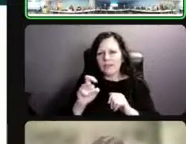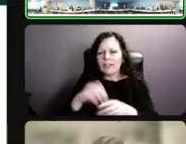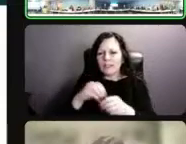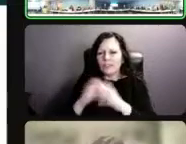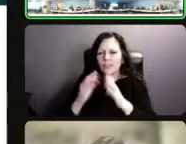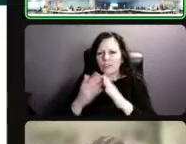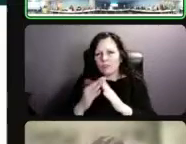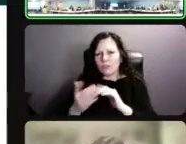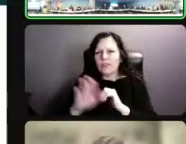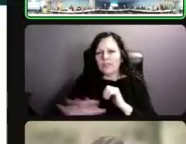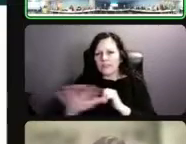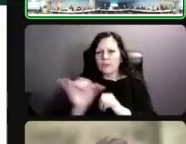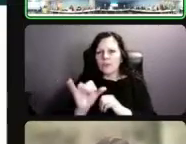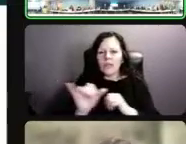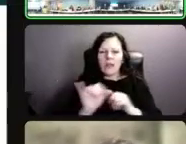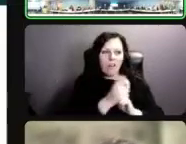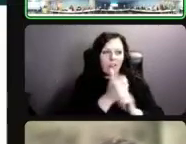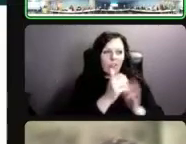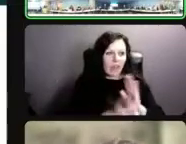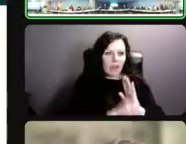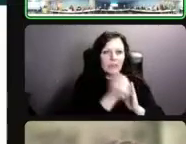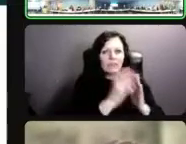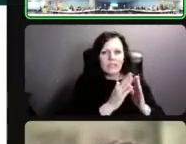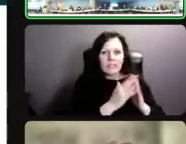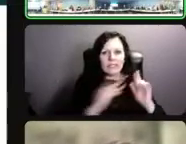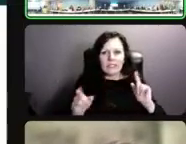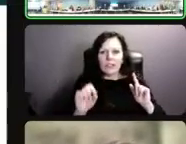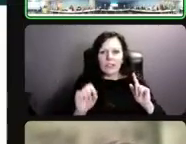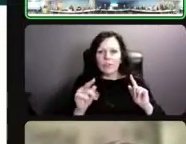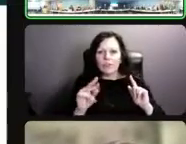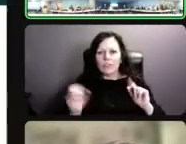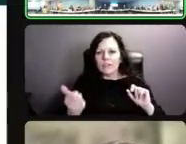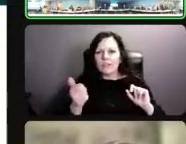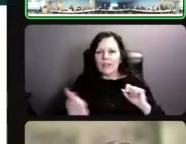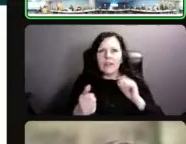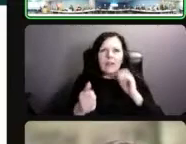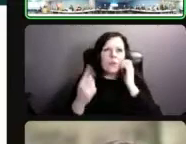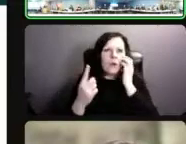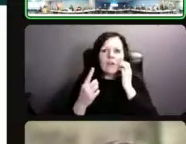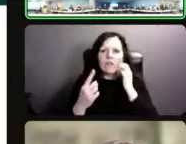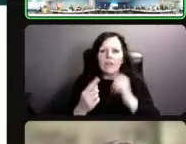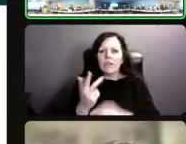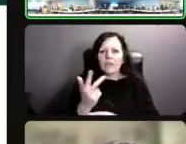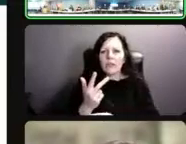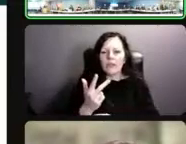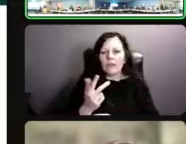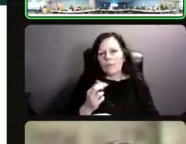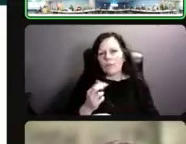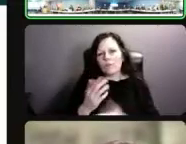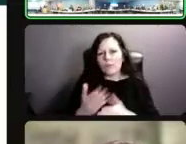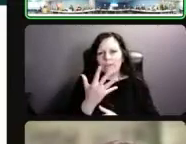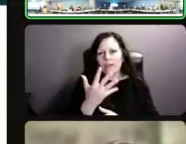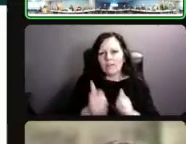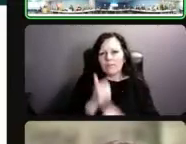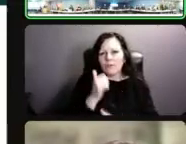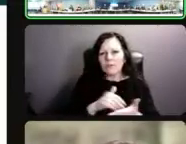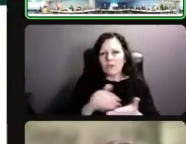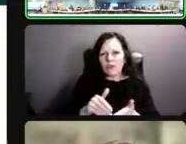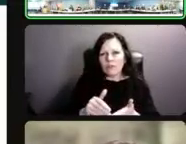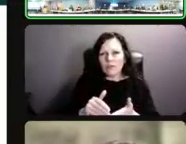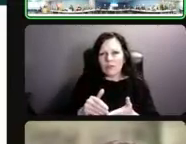IMPLEMENTING A PAYROLL TAX.